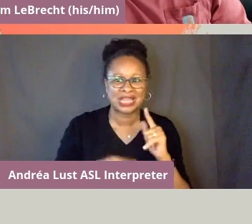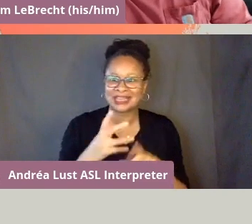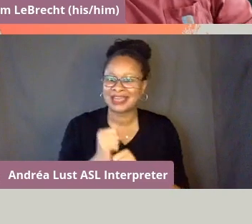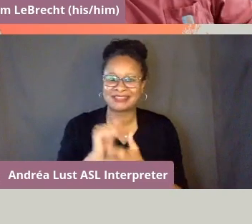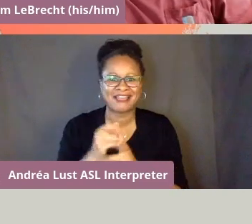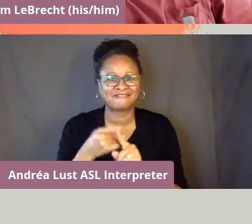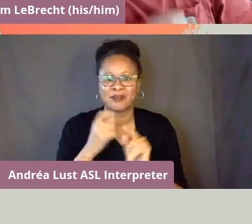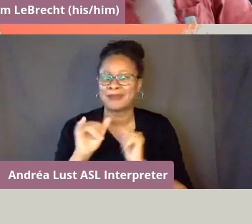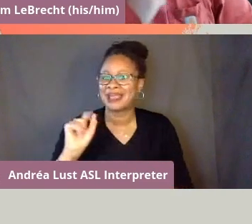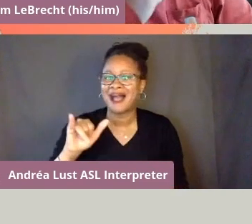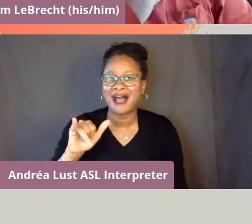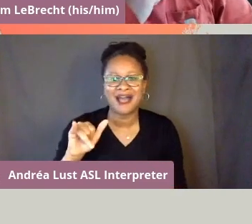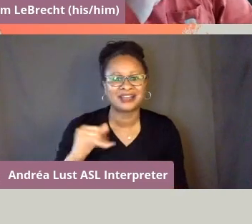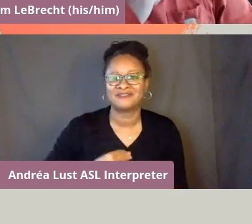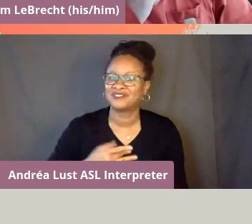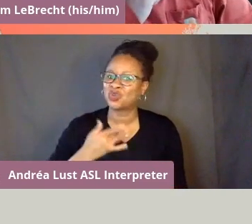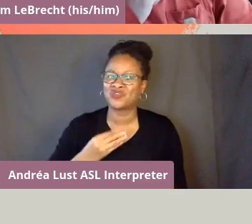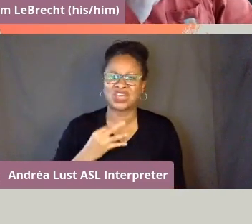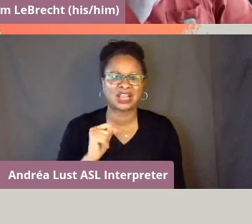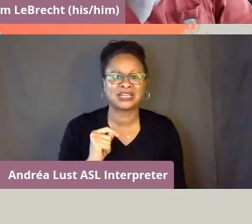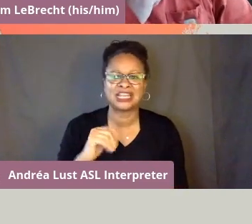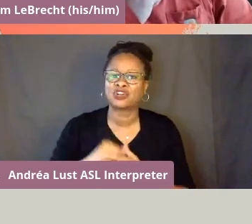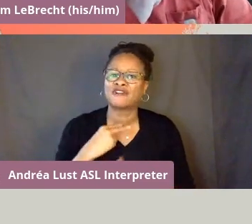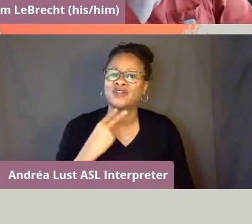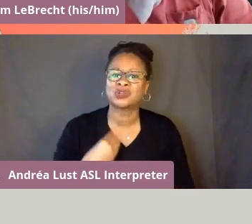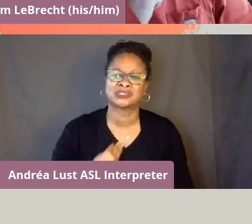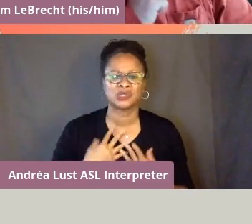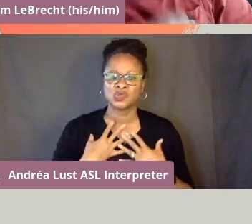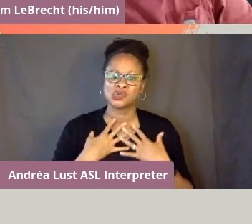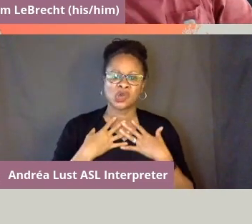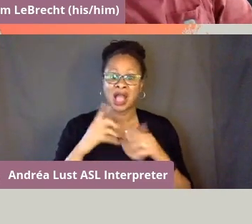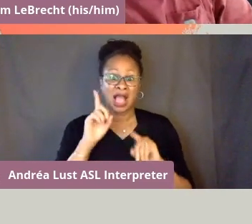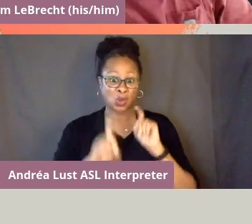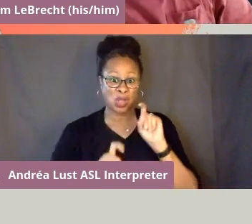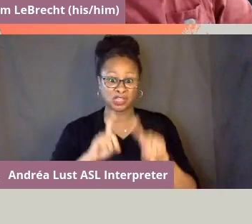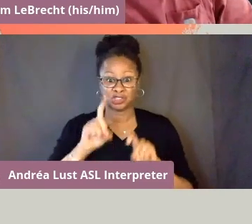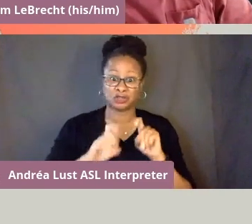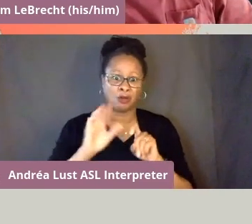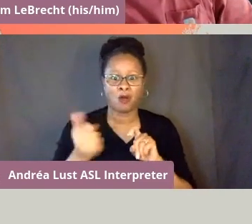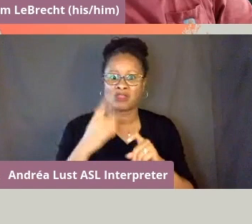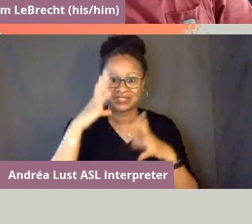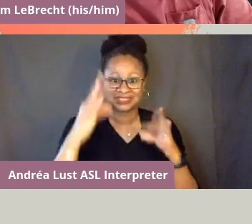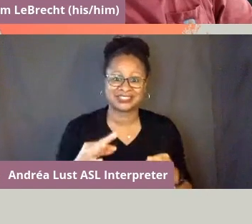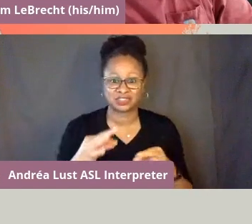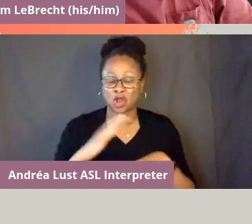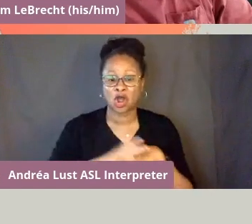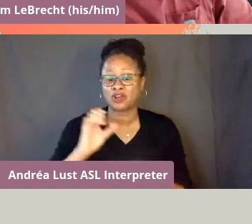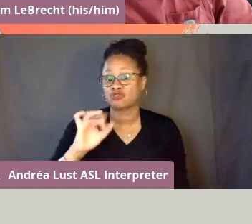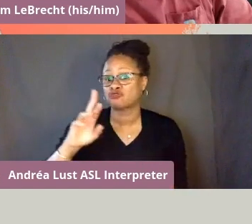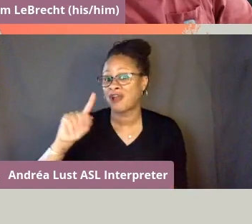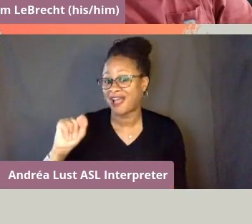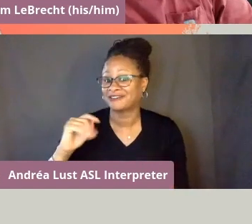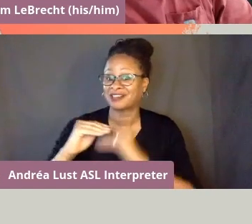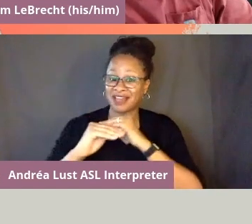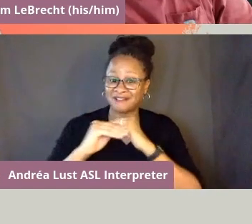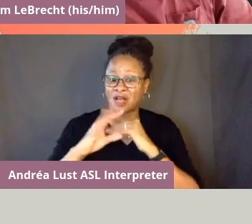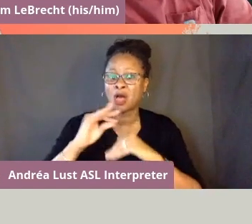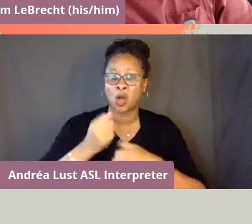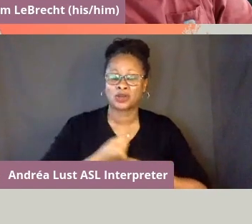And so, I don't know, I question all of those decisions on a craft level, on an emotional level.